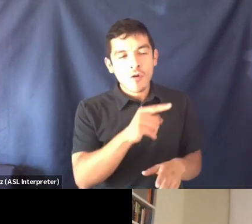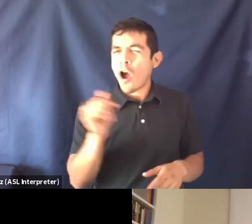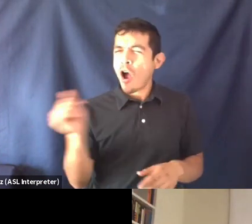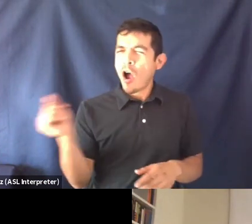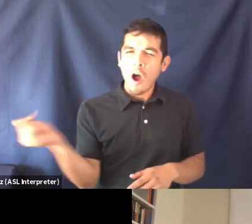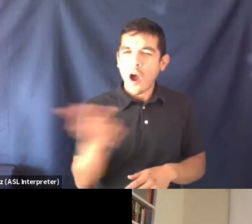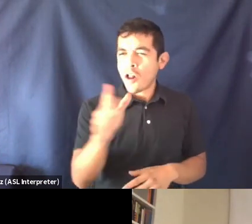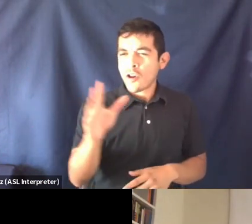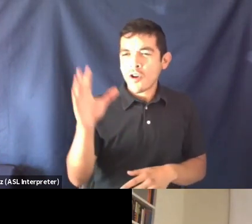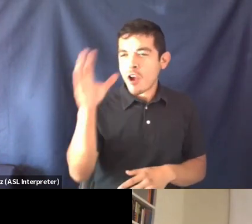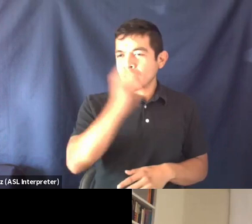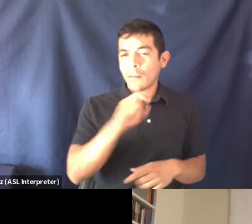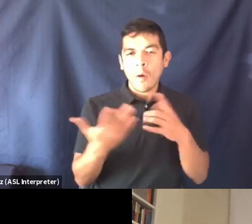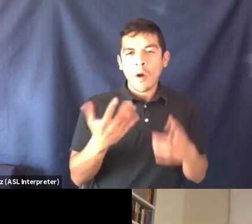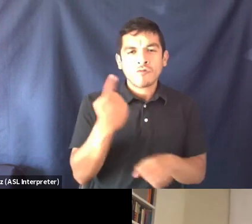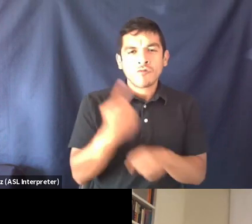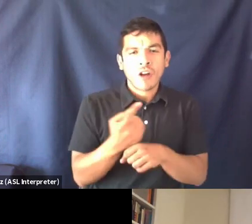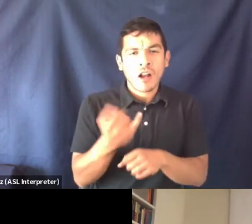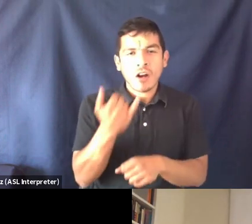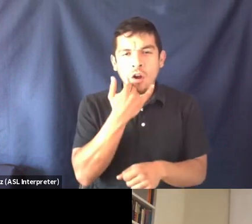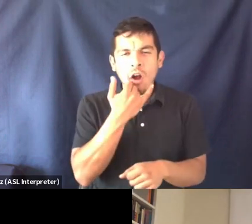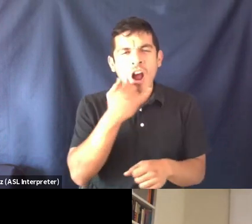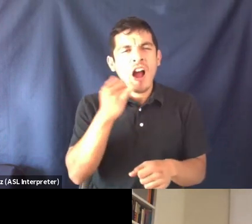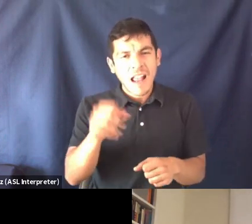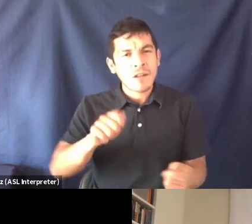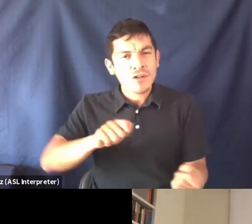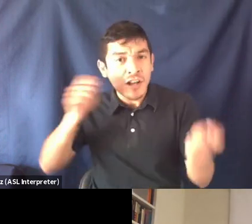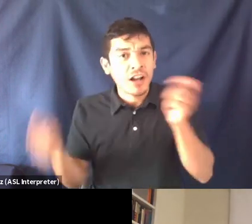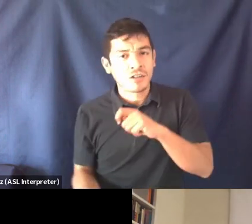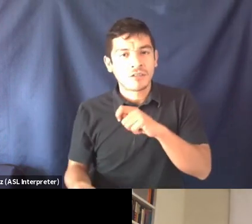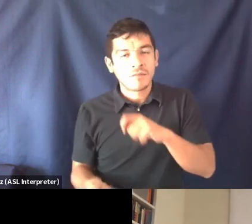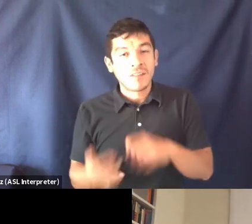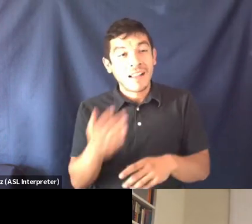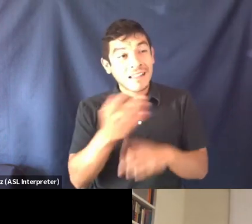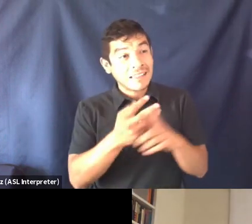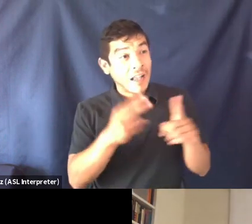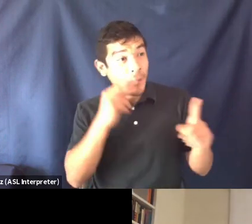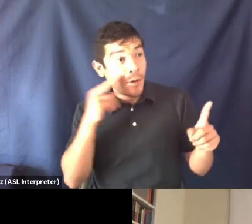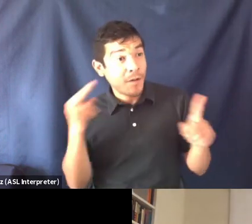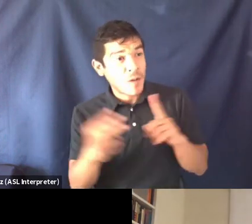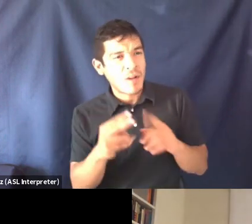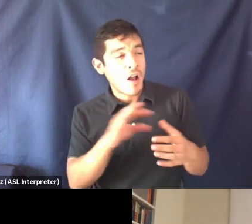And there are some relationships that are better that are just more humane and more productive